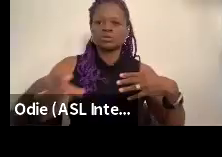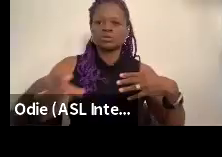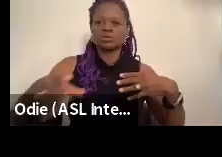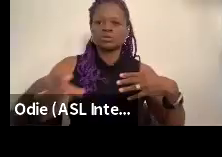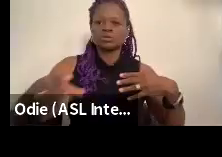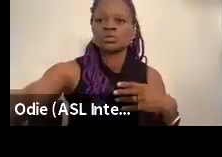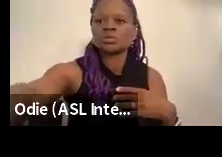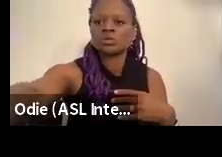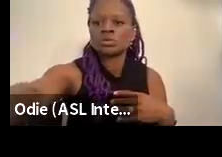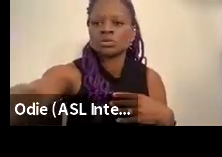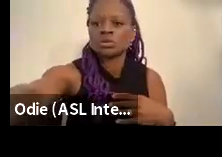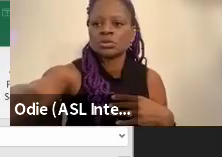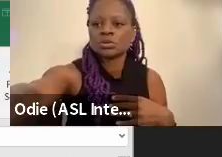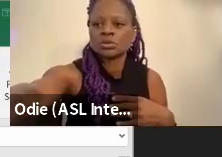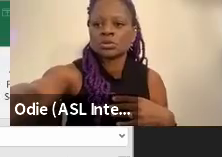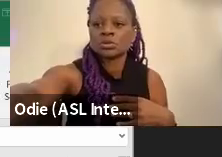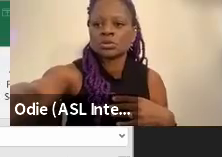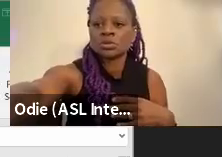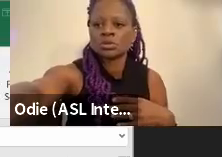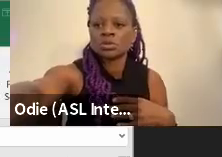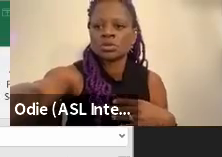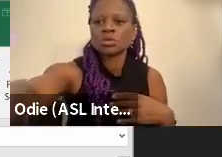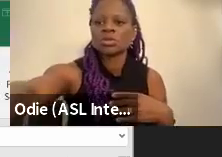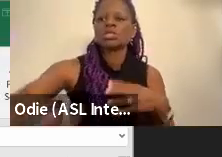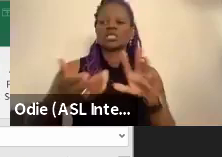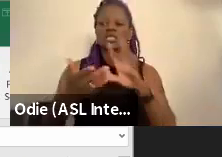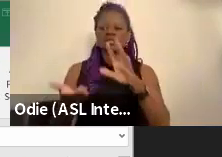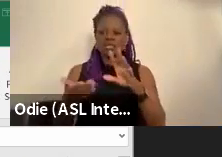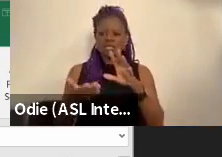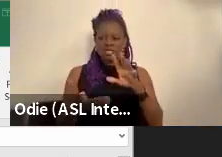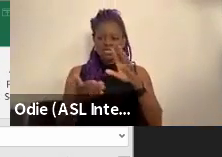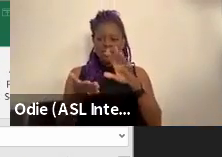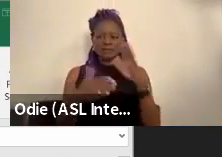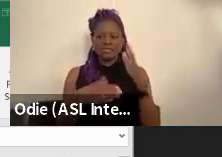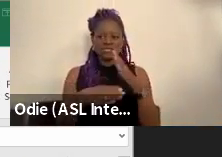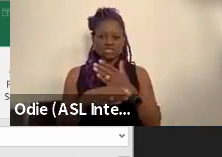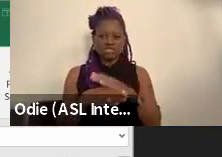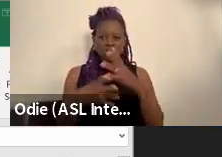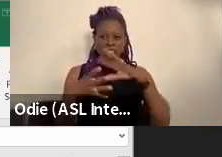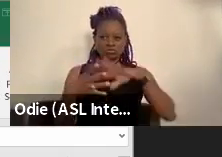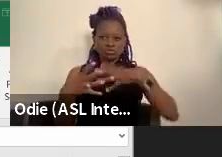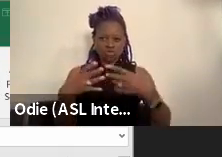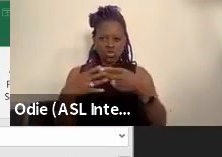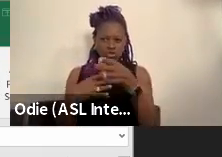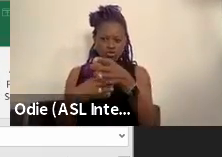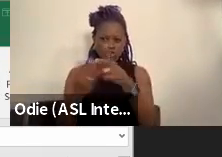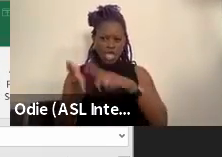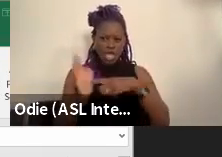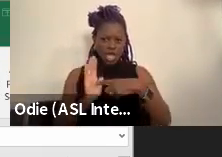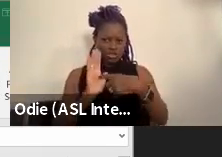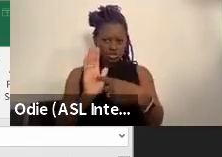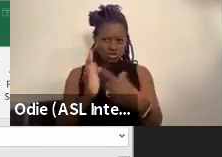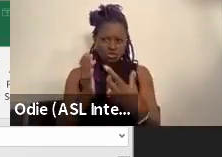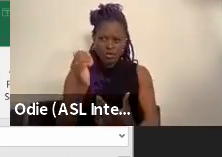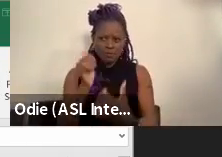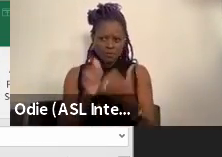And I just wanted to share with you a chart that I show on most of these briefings that shows how we're doing